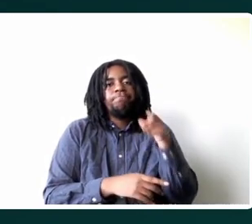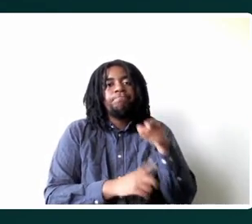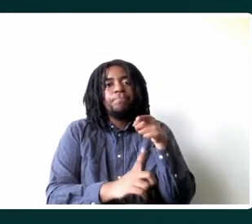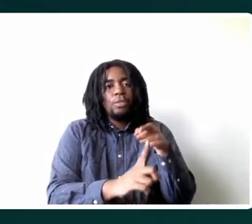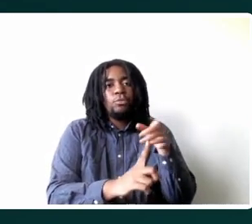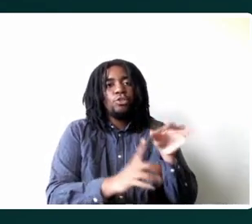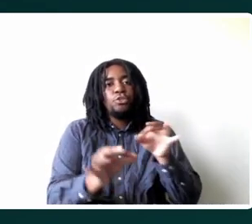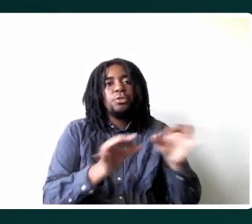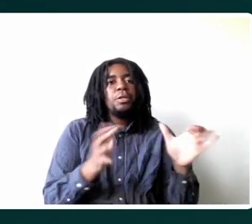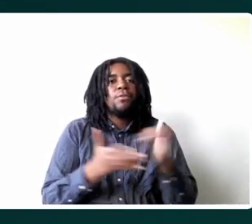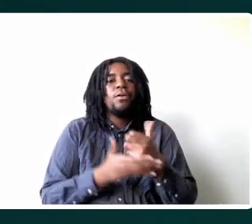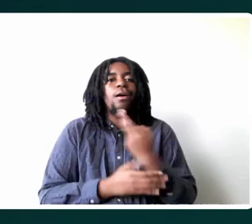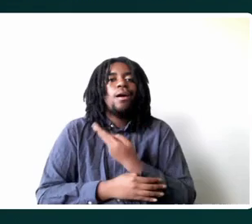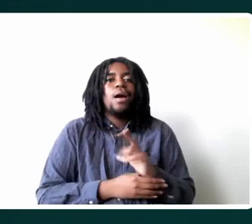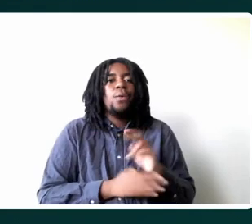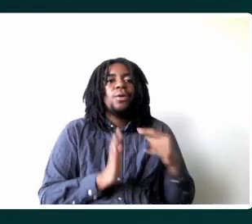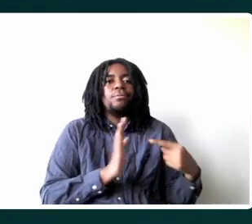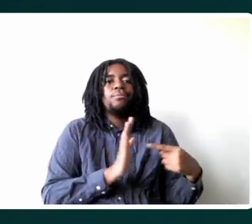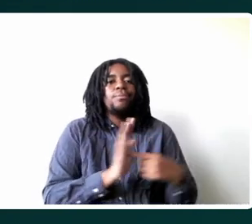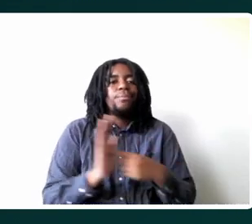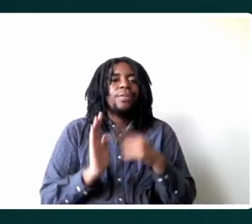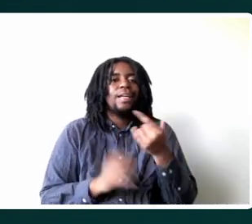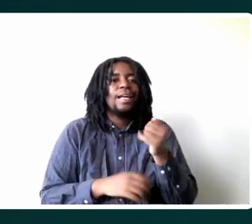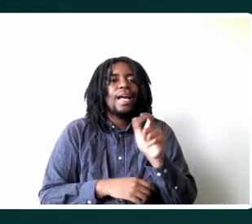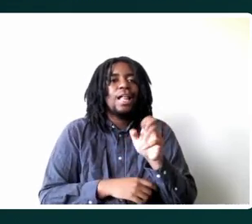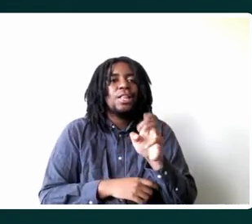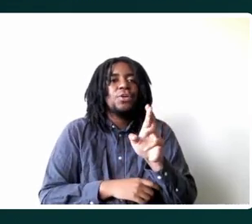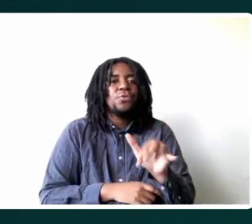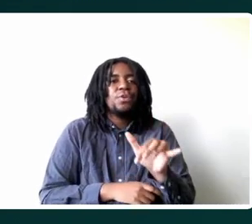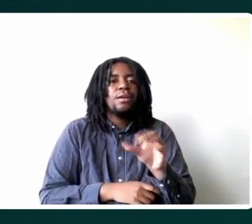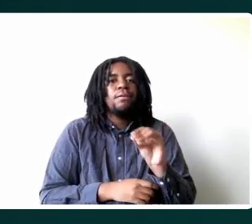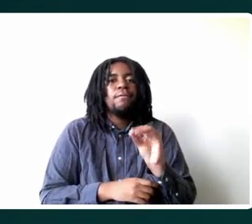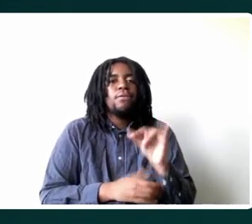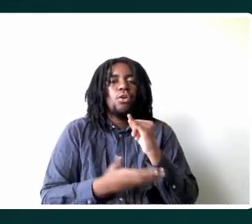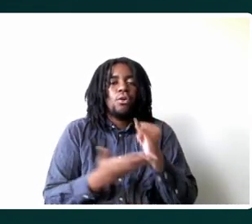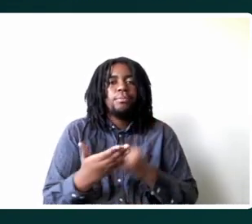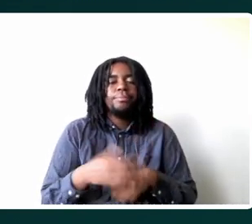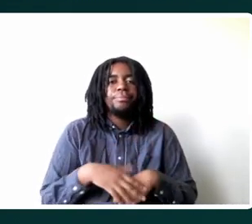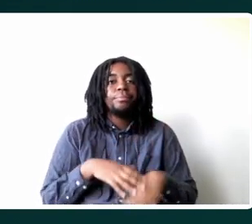So, in looking at the lineage in Washington, here's just one example,